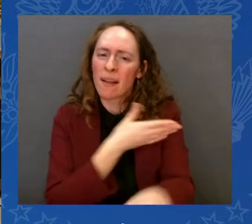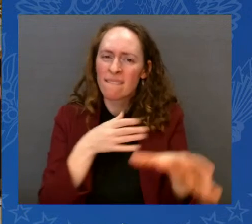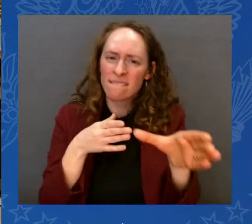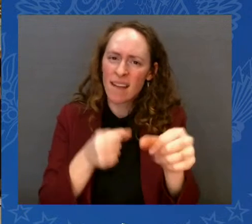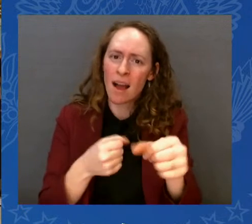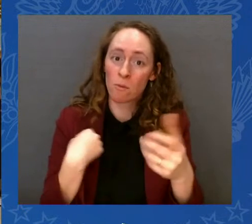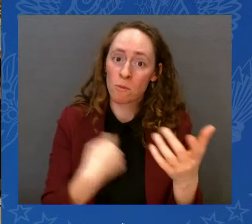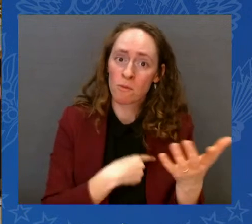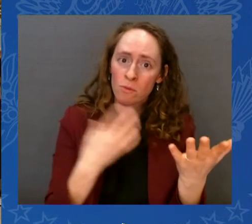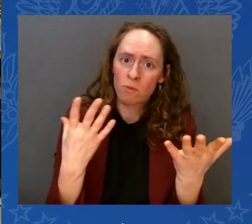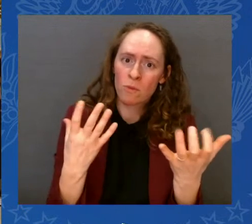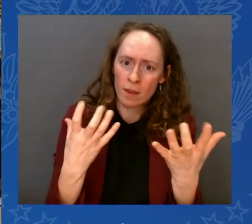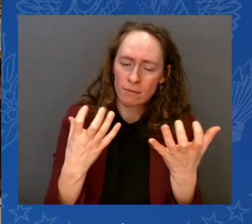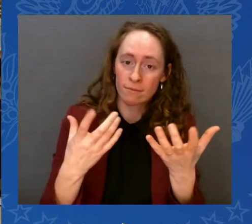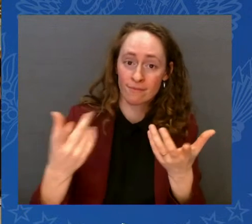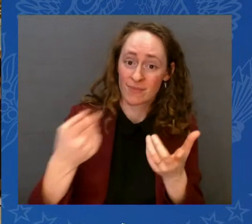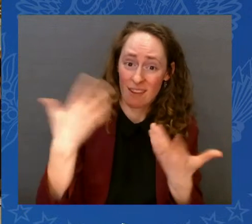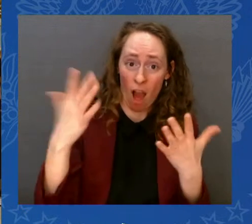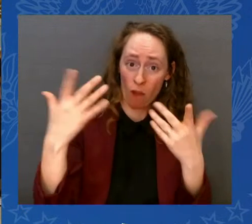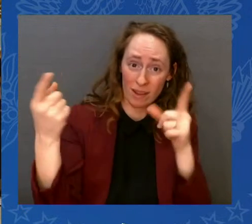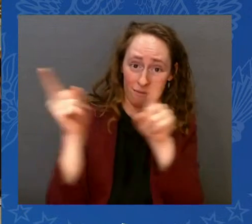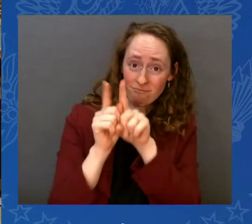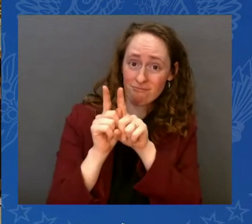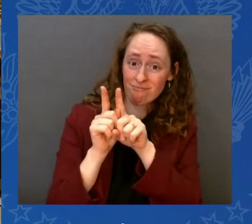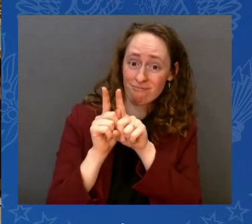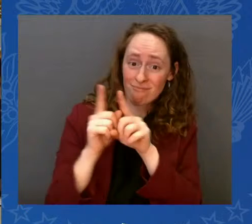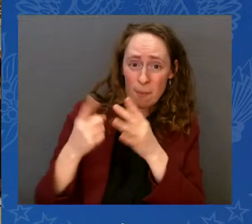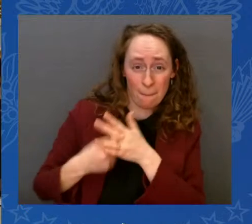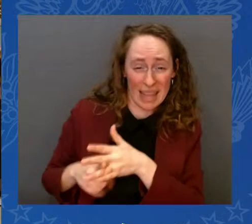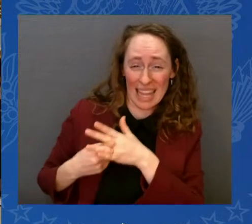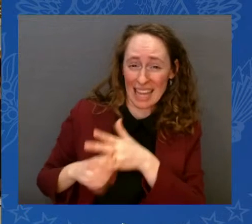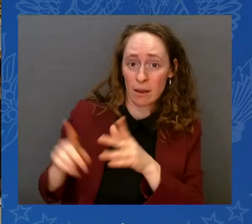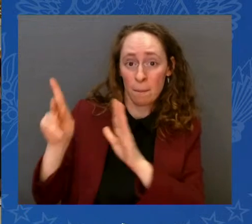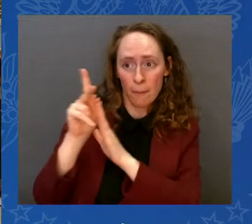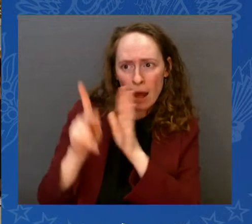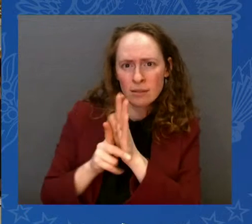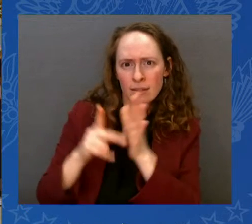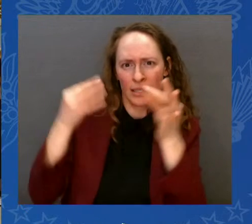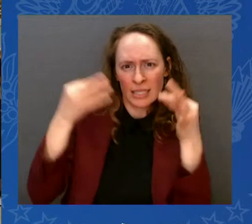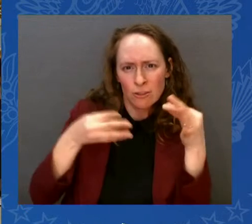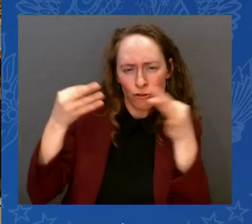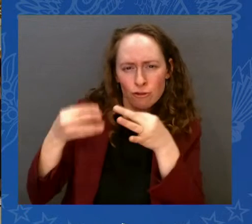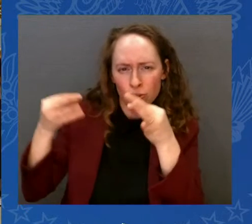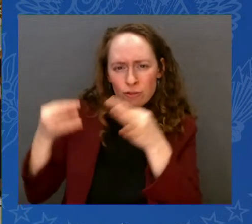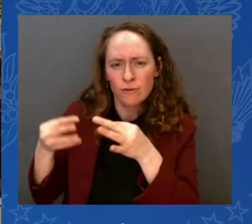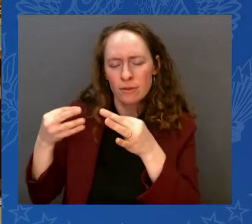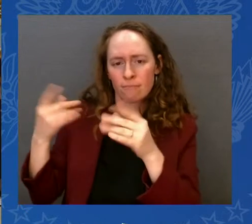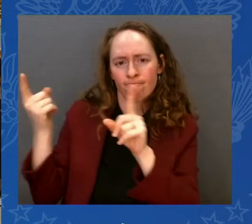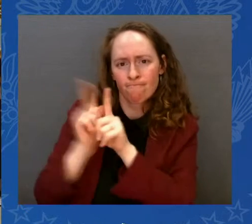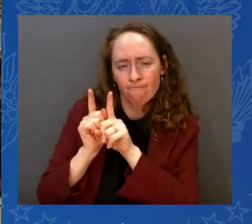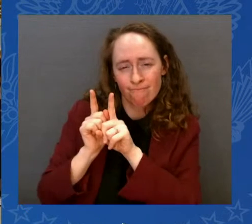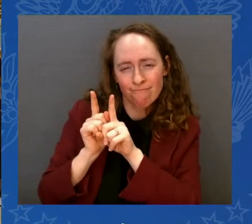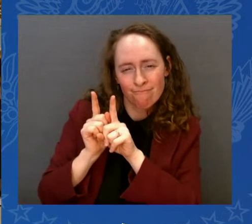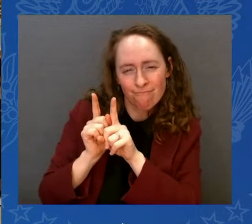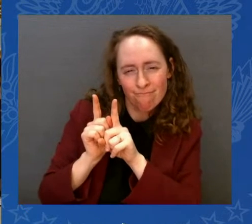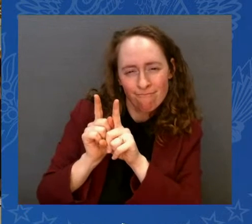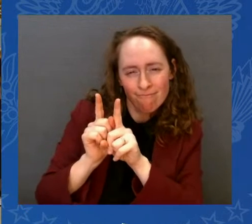So, I thank you for that. In the past year, I've met with 35 governors. Just this year, I've been to nine states in five weeks,